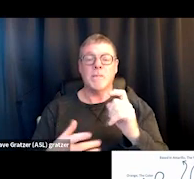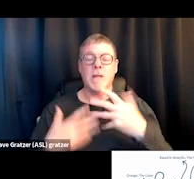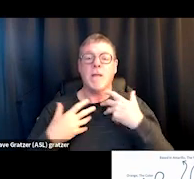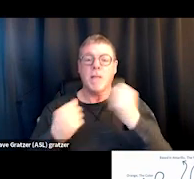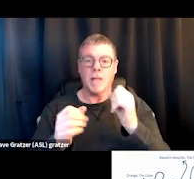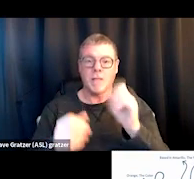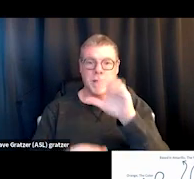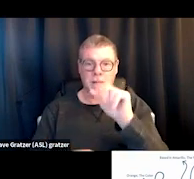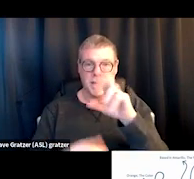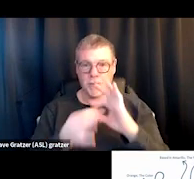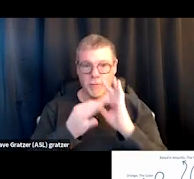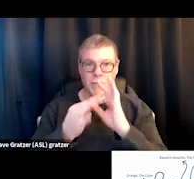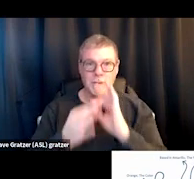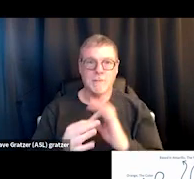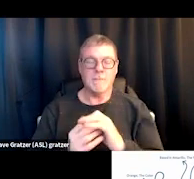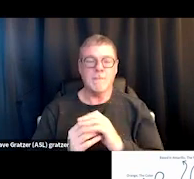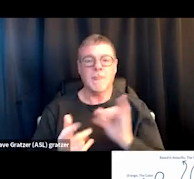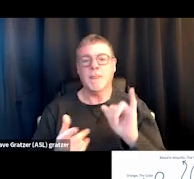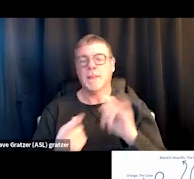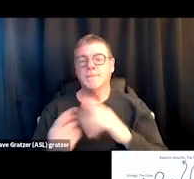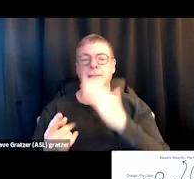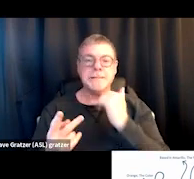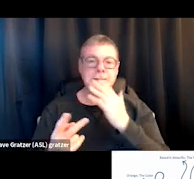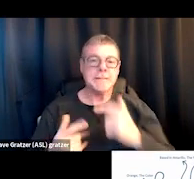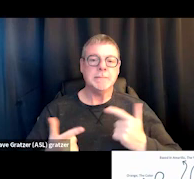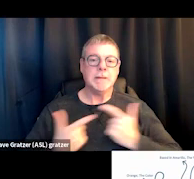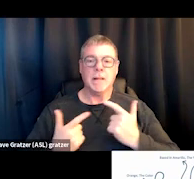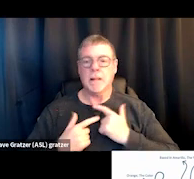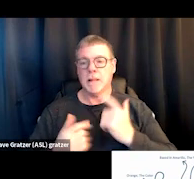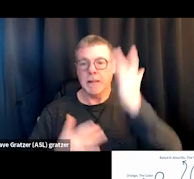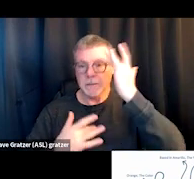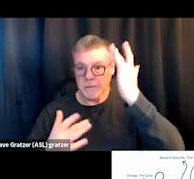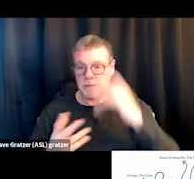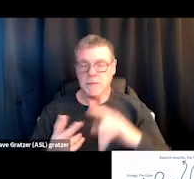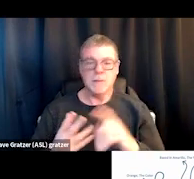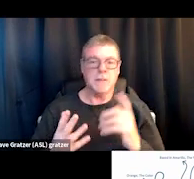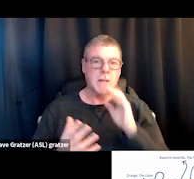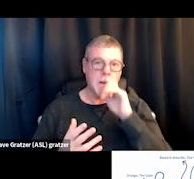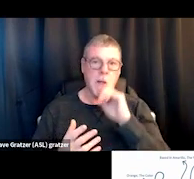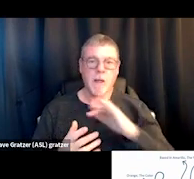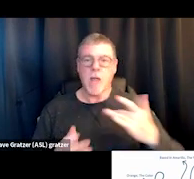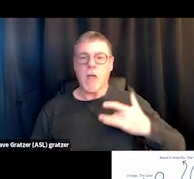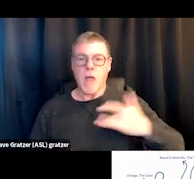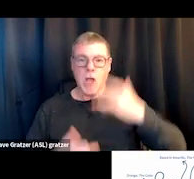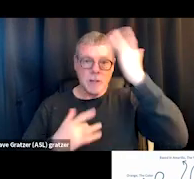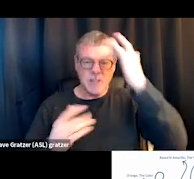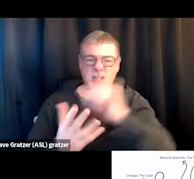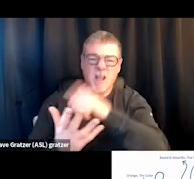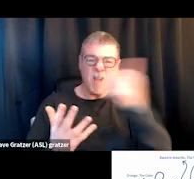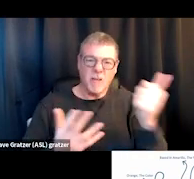So it was things like, you know, diabetes, lung disease, you know, heart disease, other health issues.